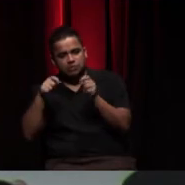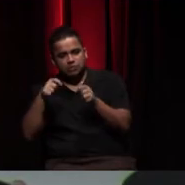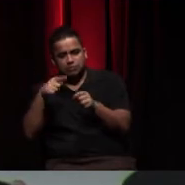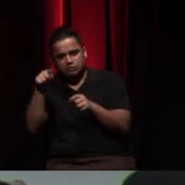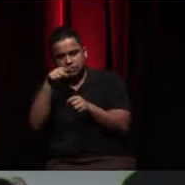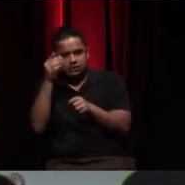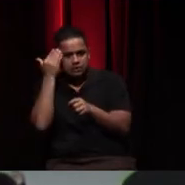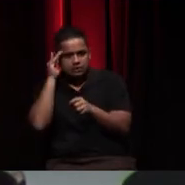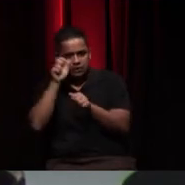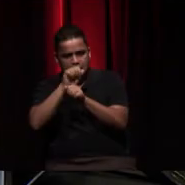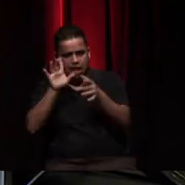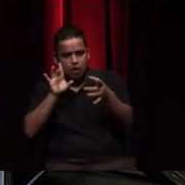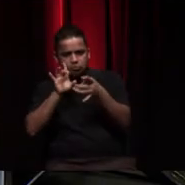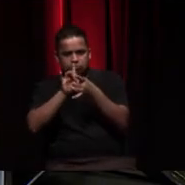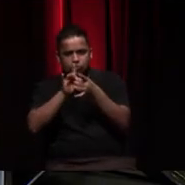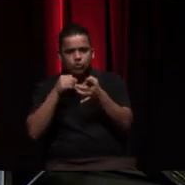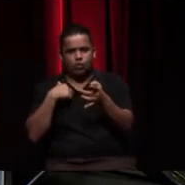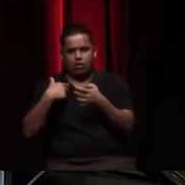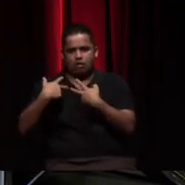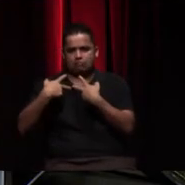as clear as I see it...